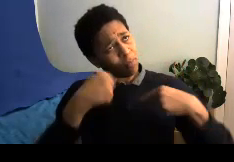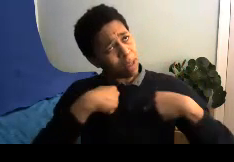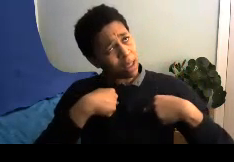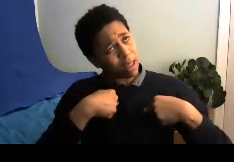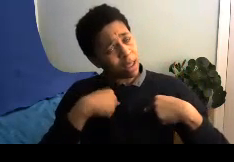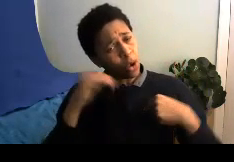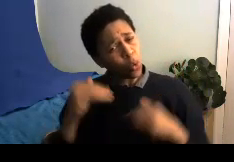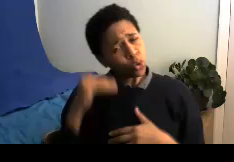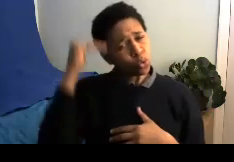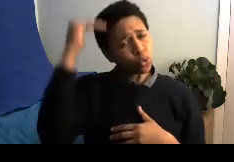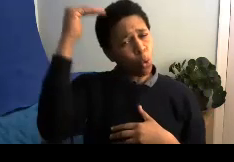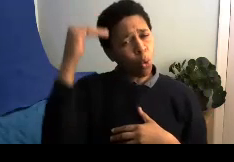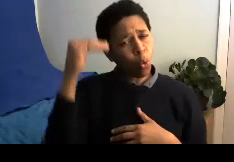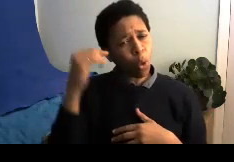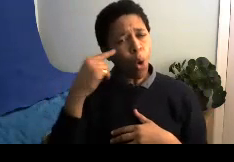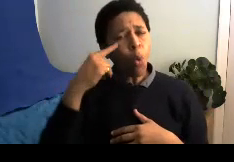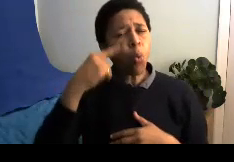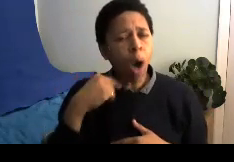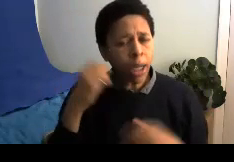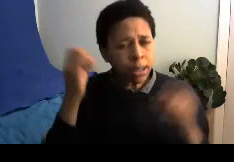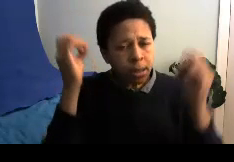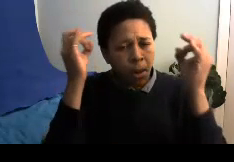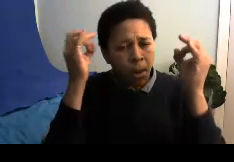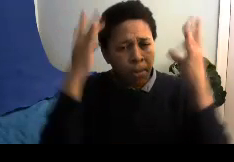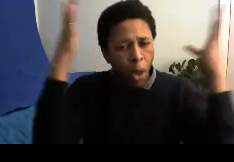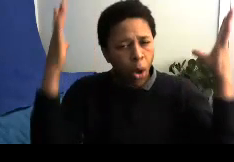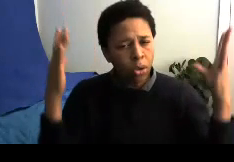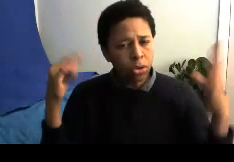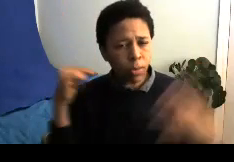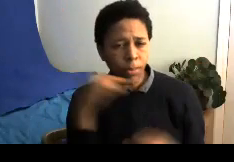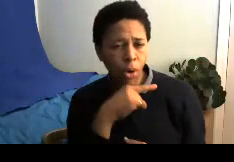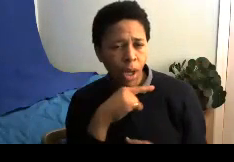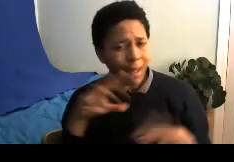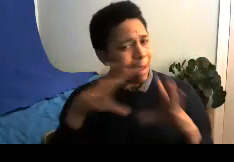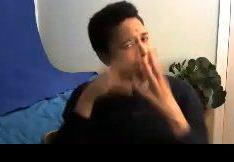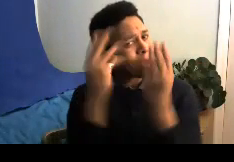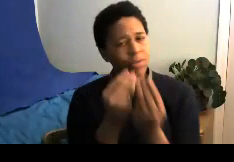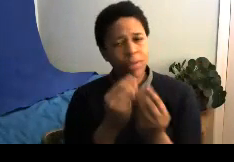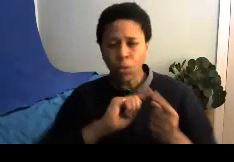everything would have been different. He recognised that he